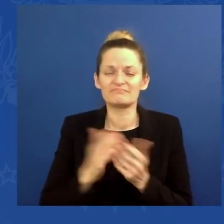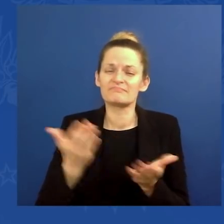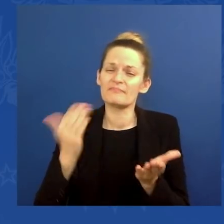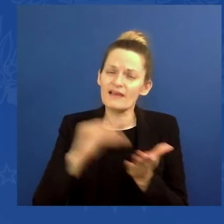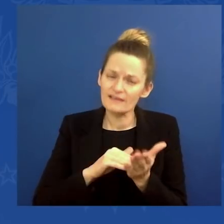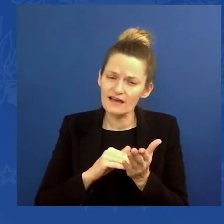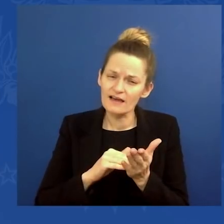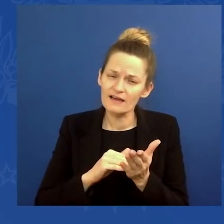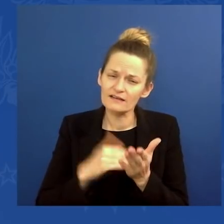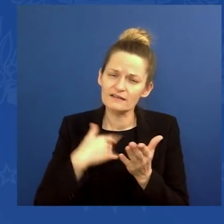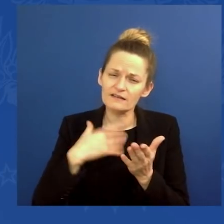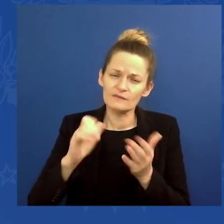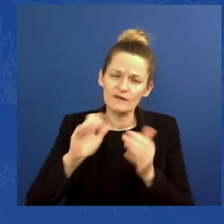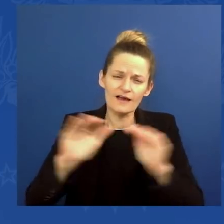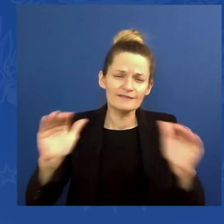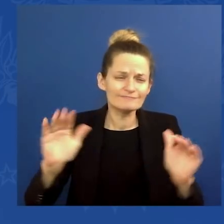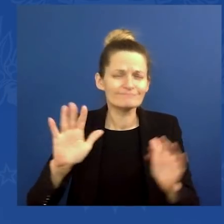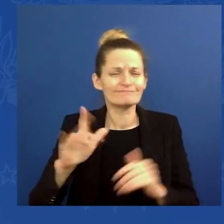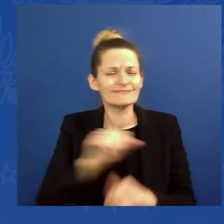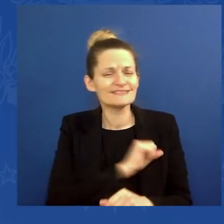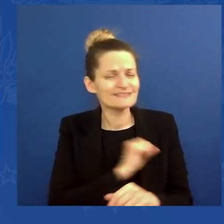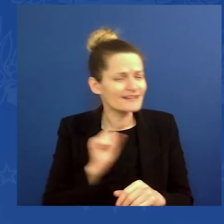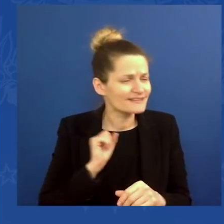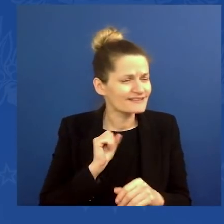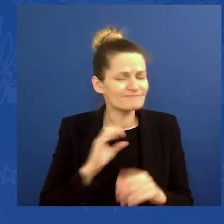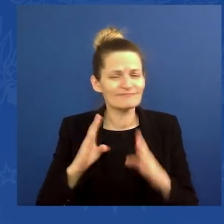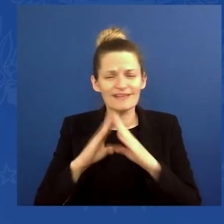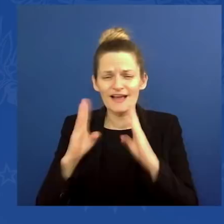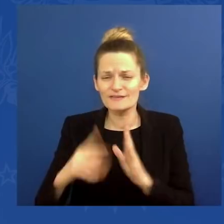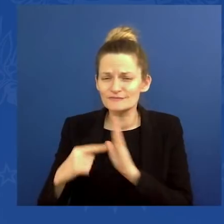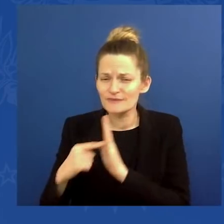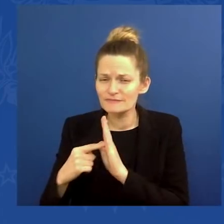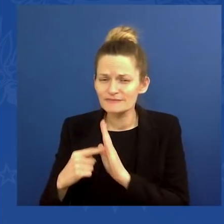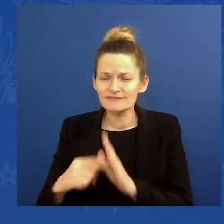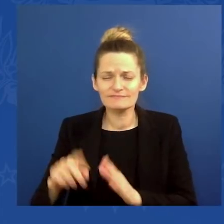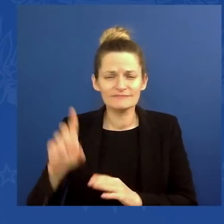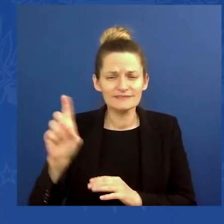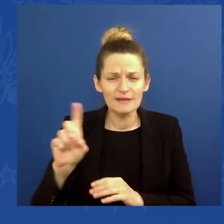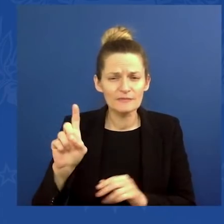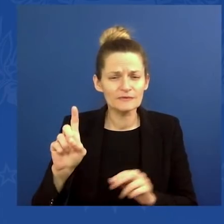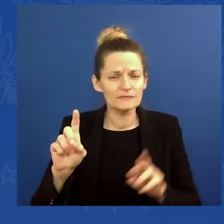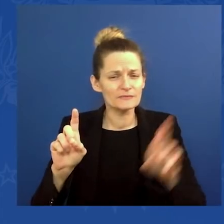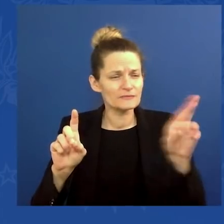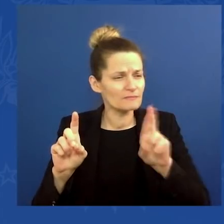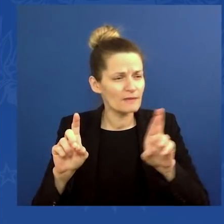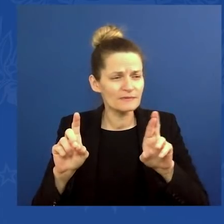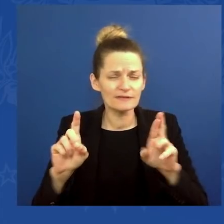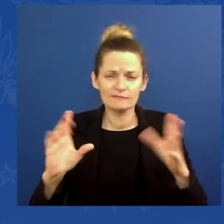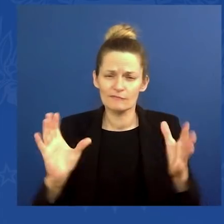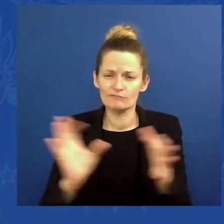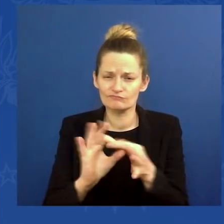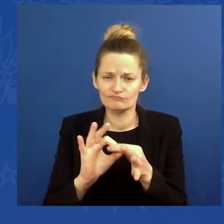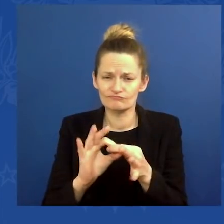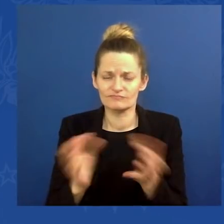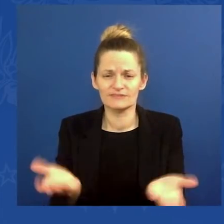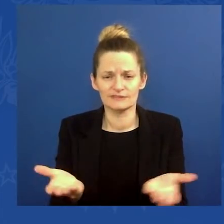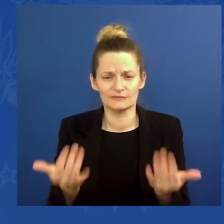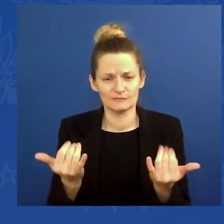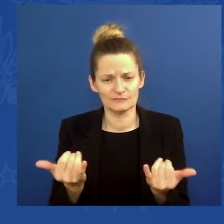Again, a bipartisan, bicameral -- this we are we're especially grateful to be celebrating the feast of St. Patrick